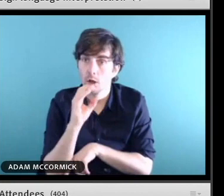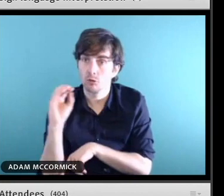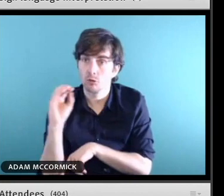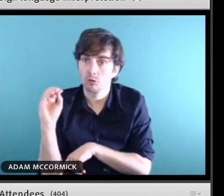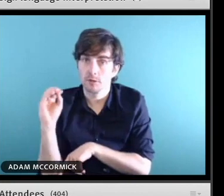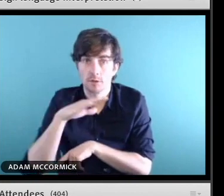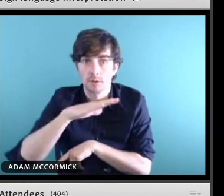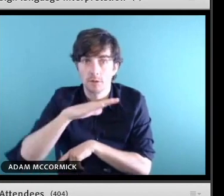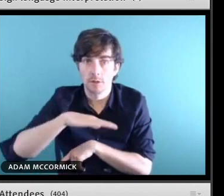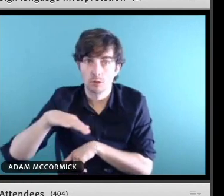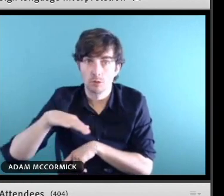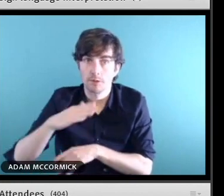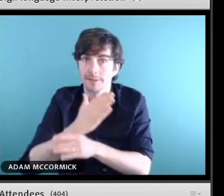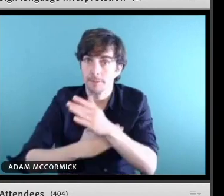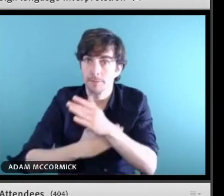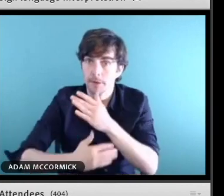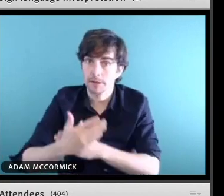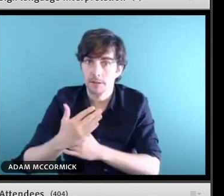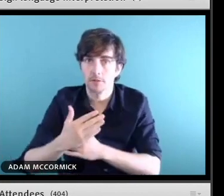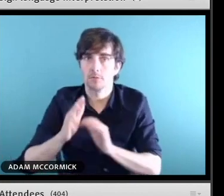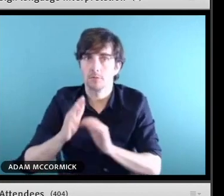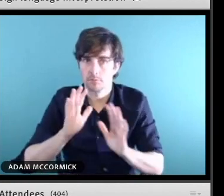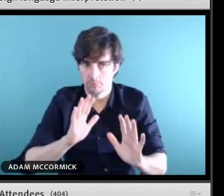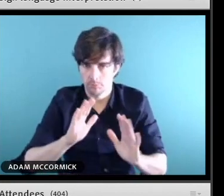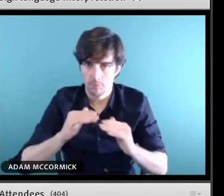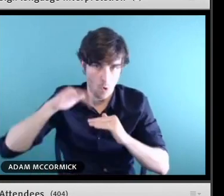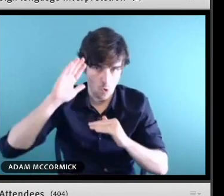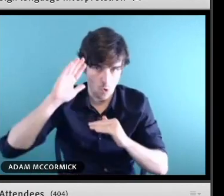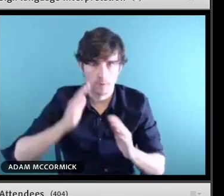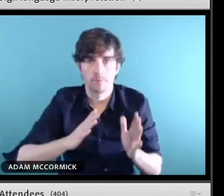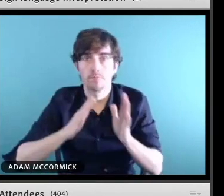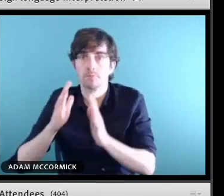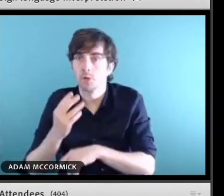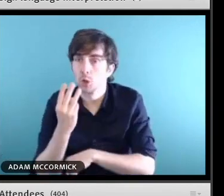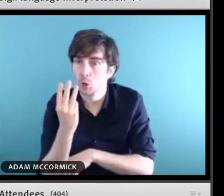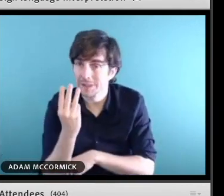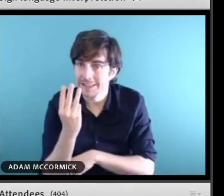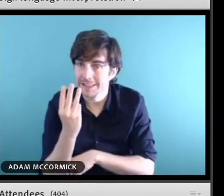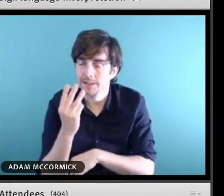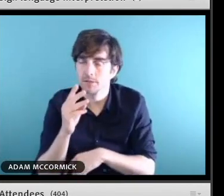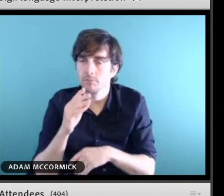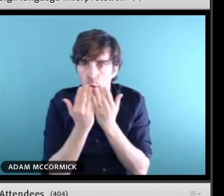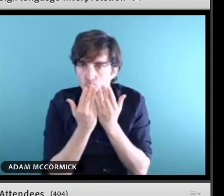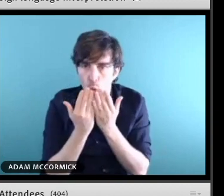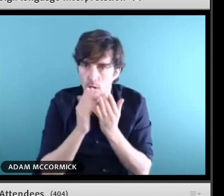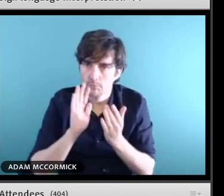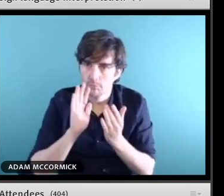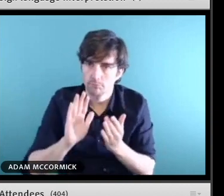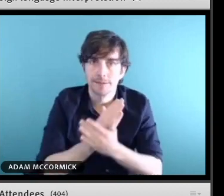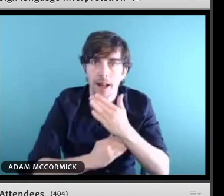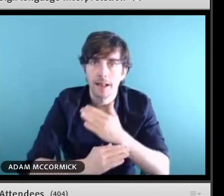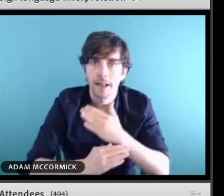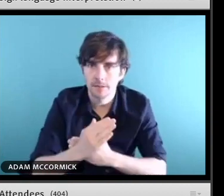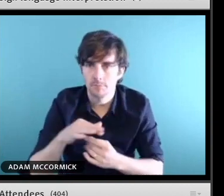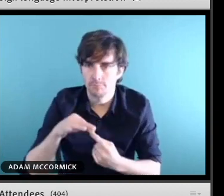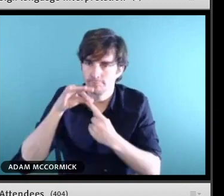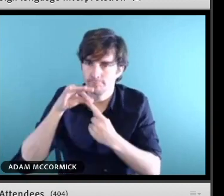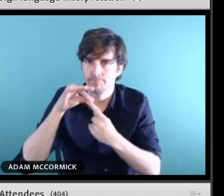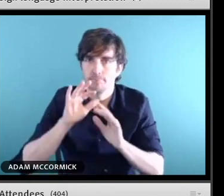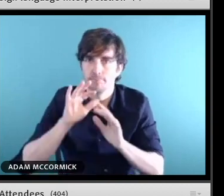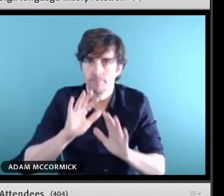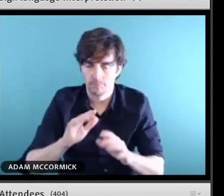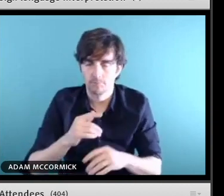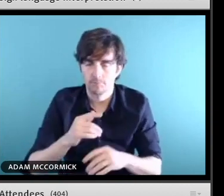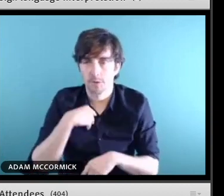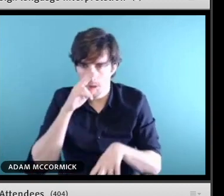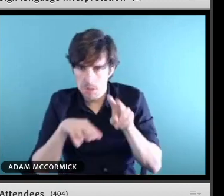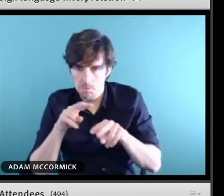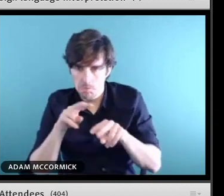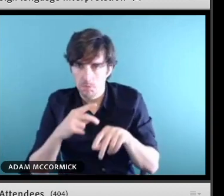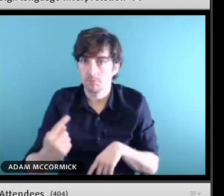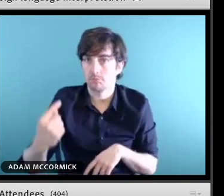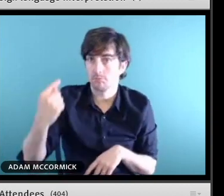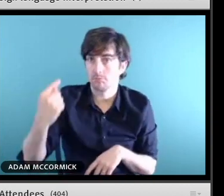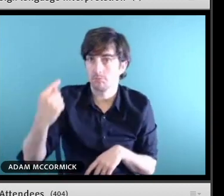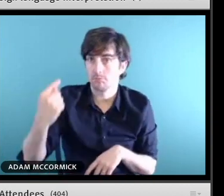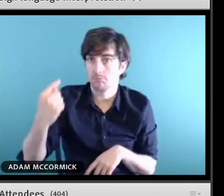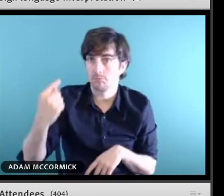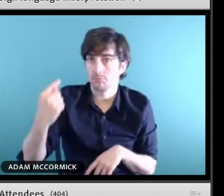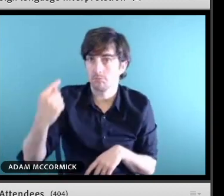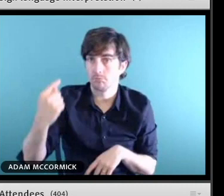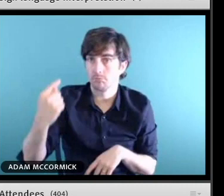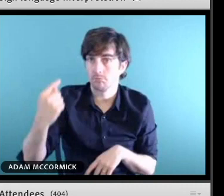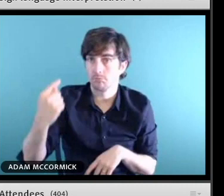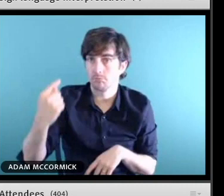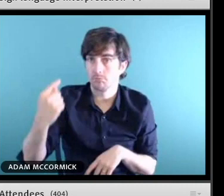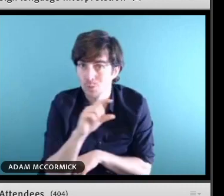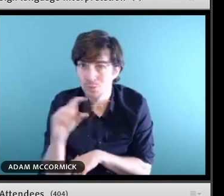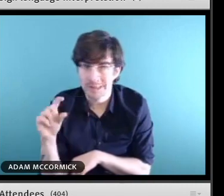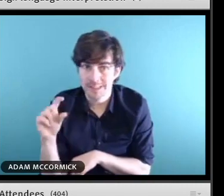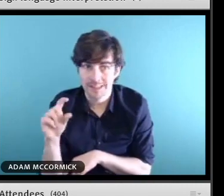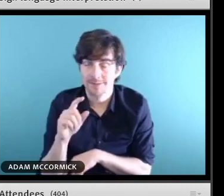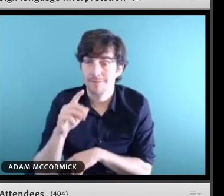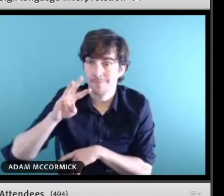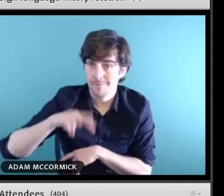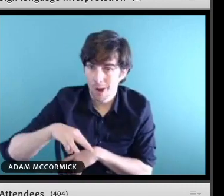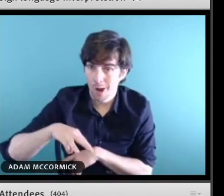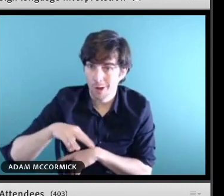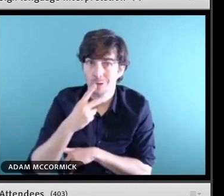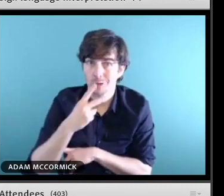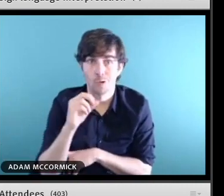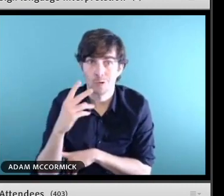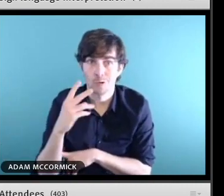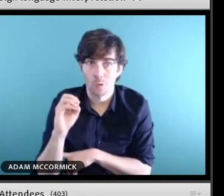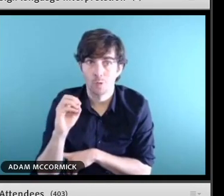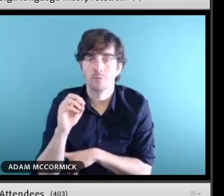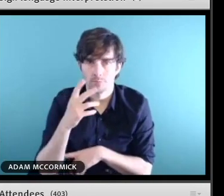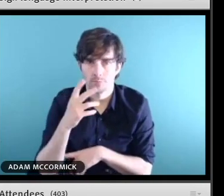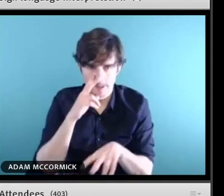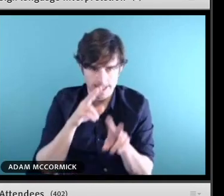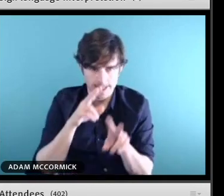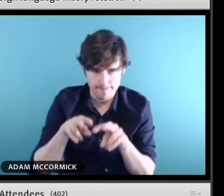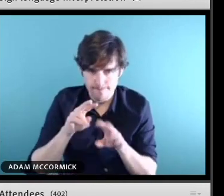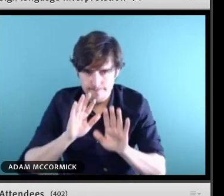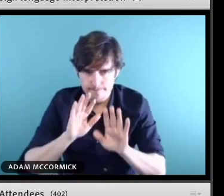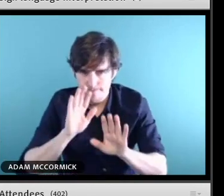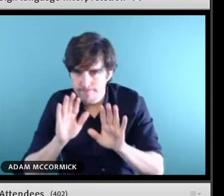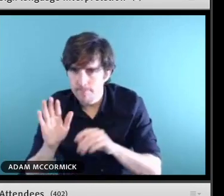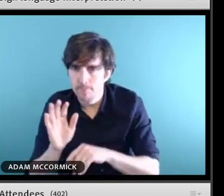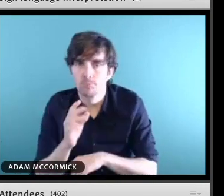you so much, Agnes, for that today as well. Turning to you, Edy, you can tell us what